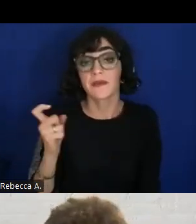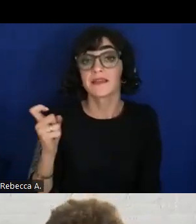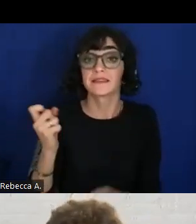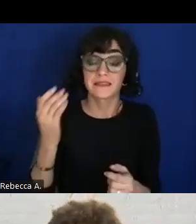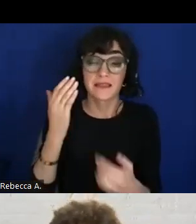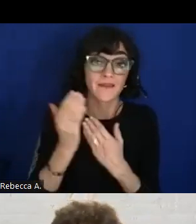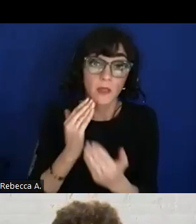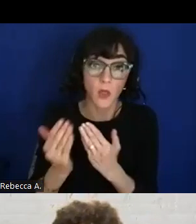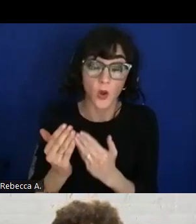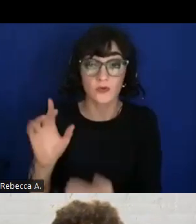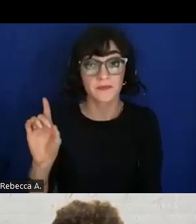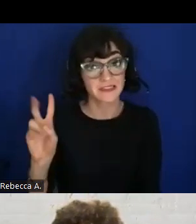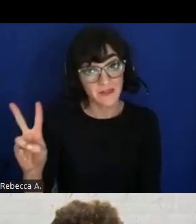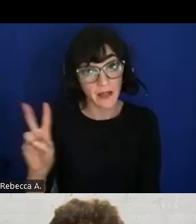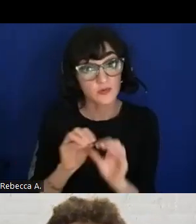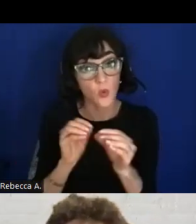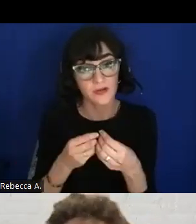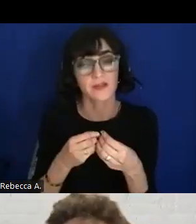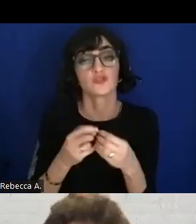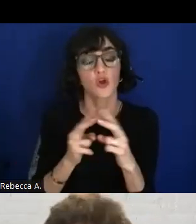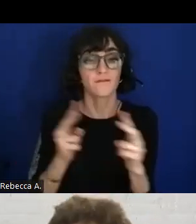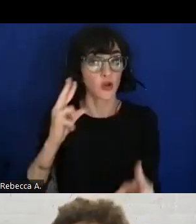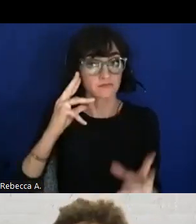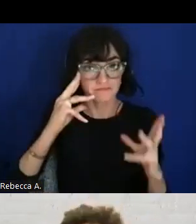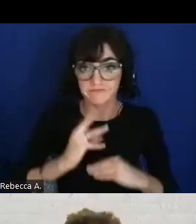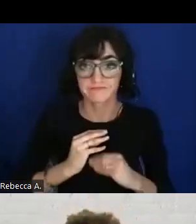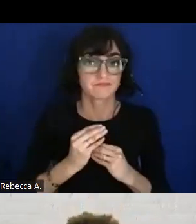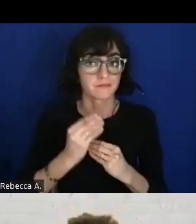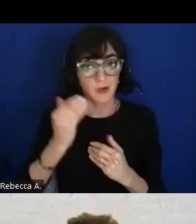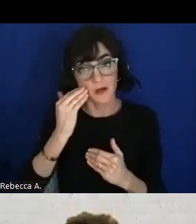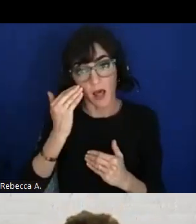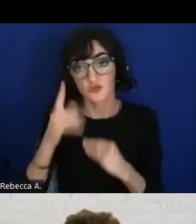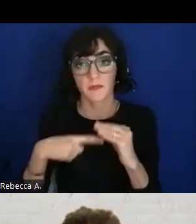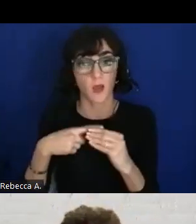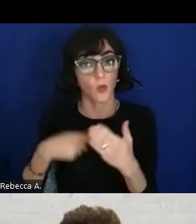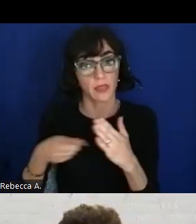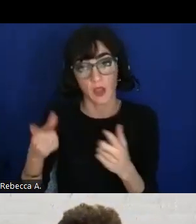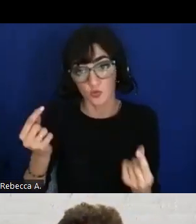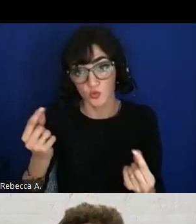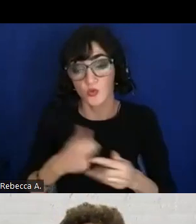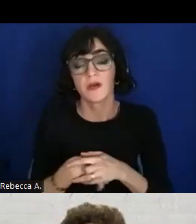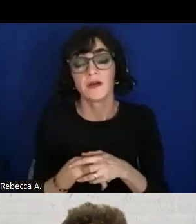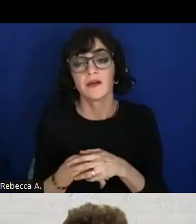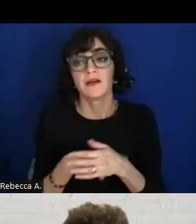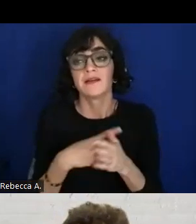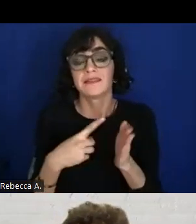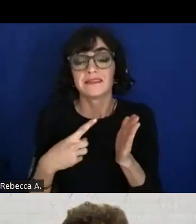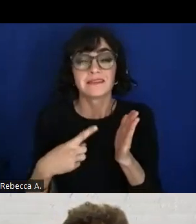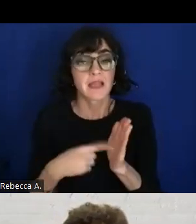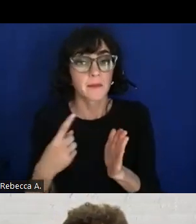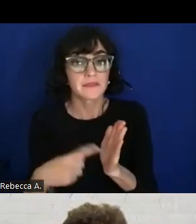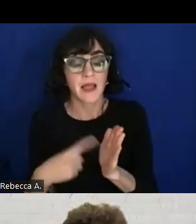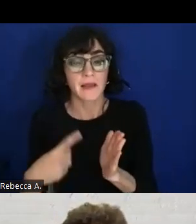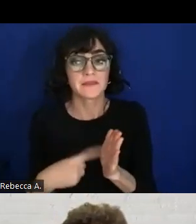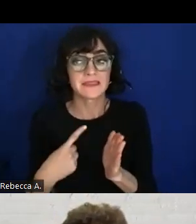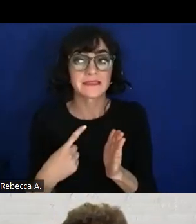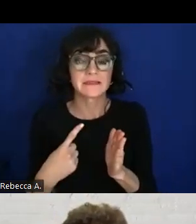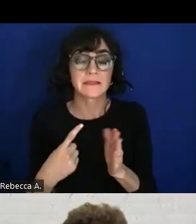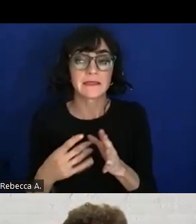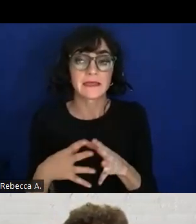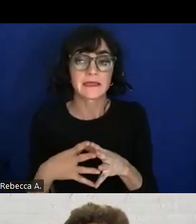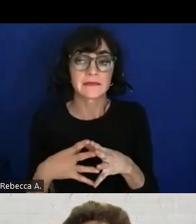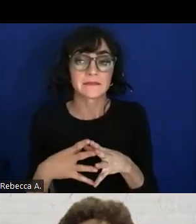in uh in experience with what they do as far as approaching um survivors um with substance